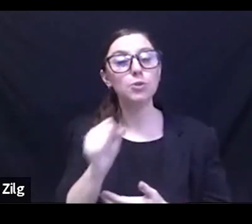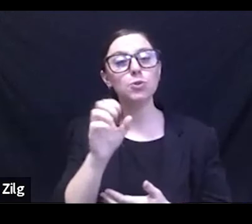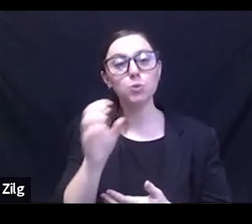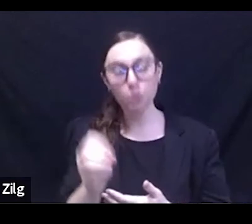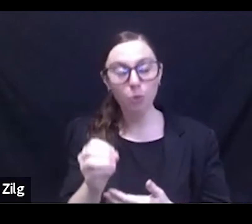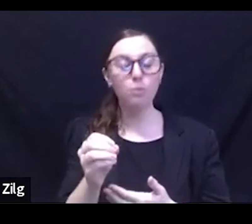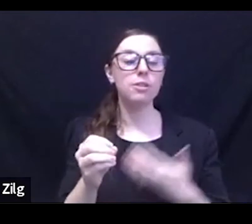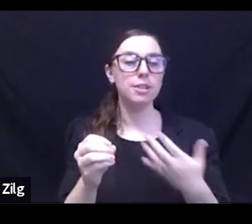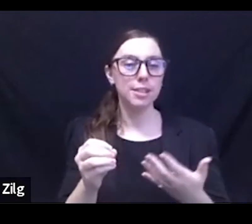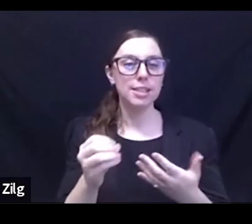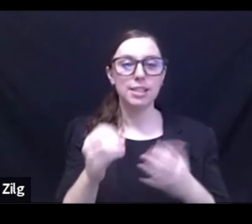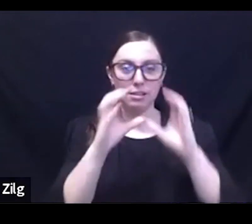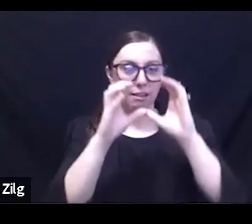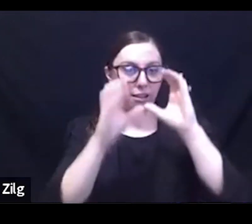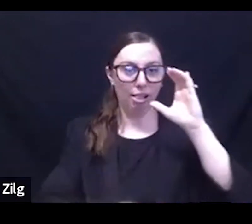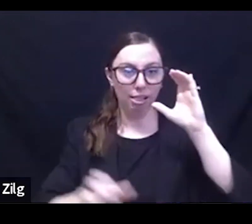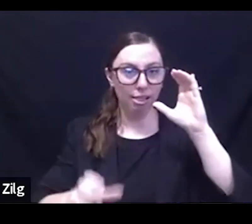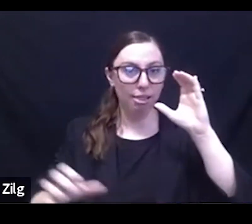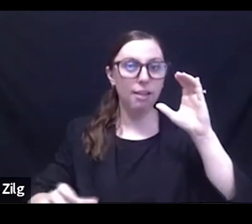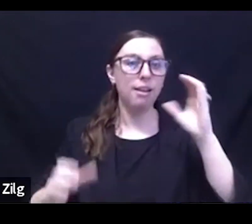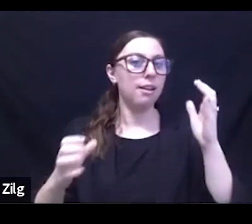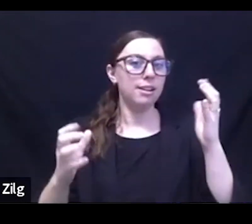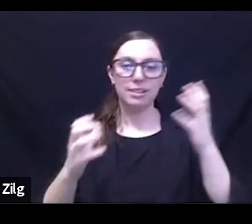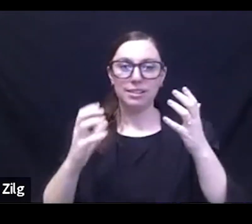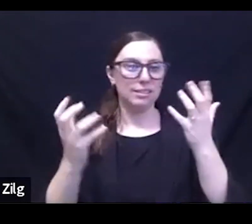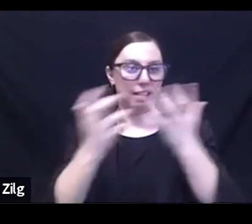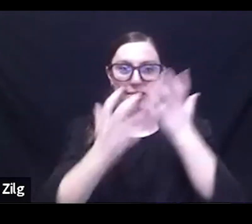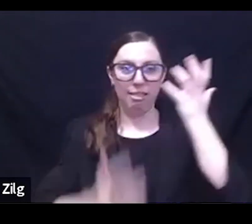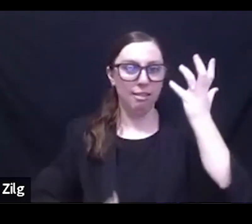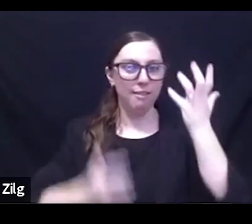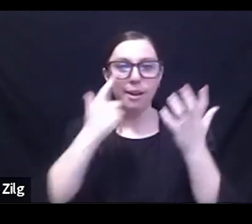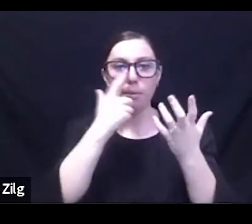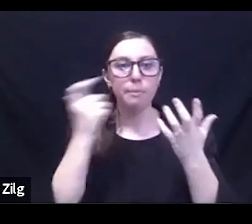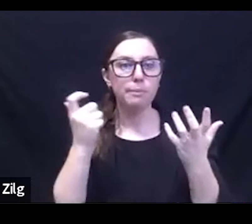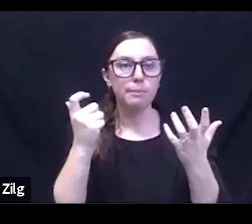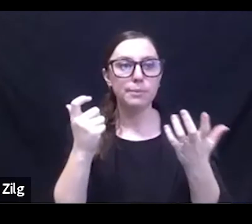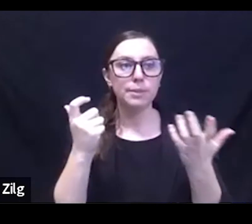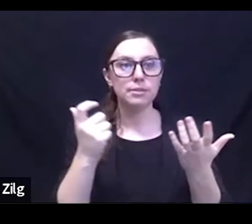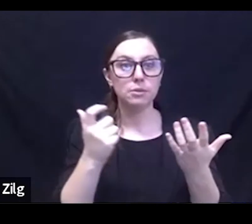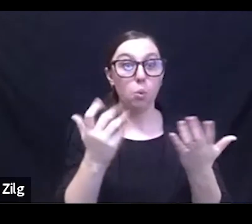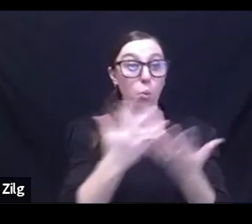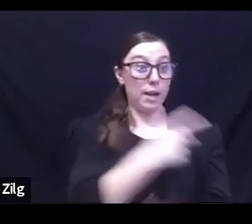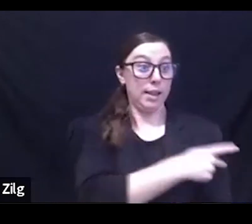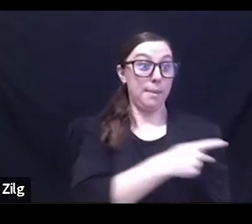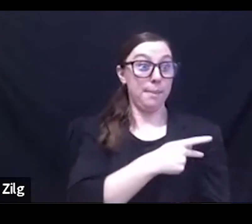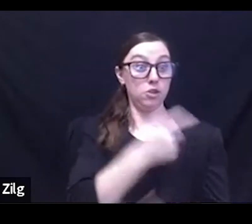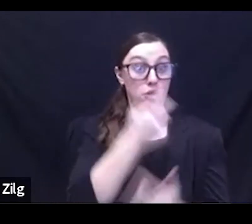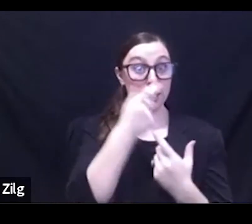there is the miss communication miss match between what the patient is interested in having